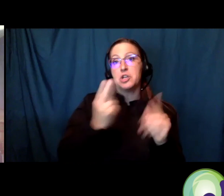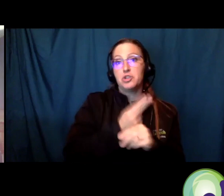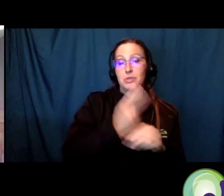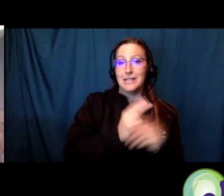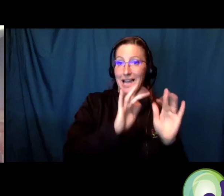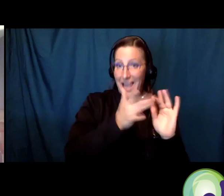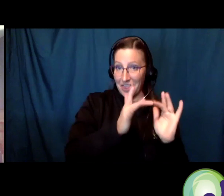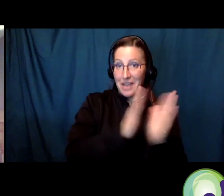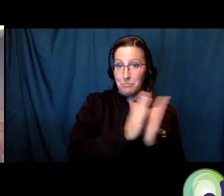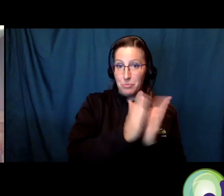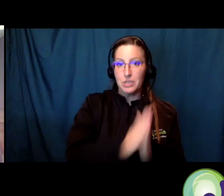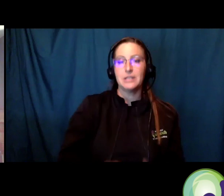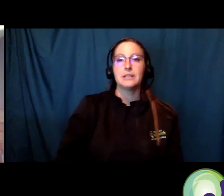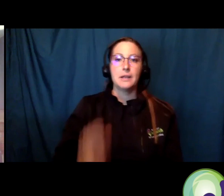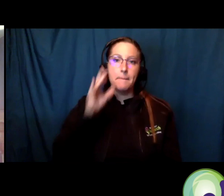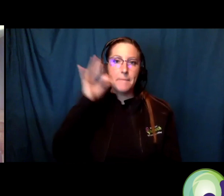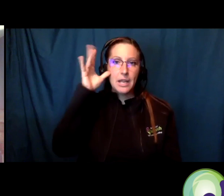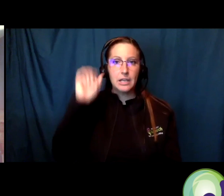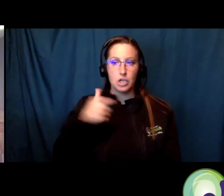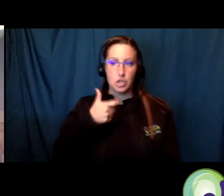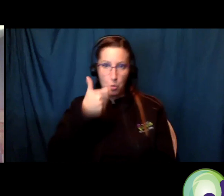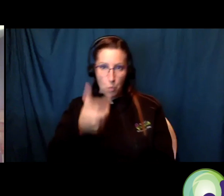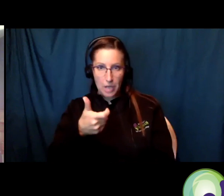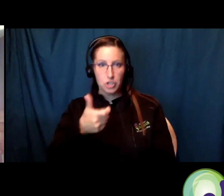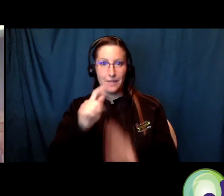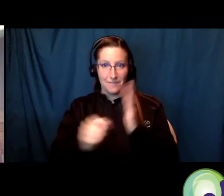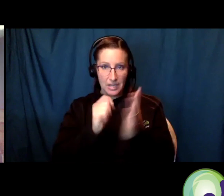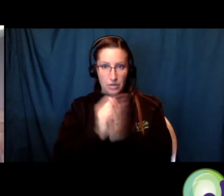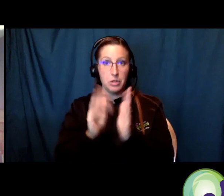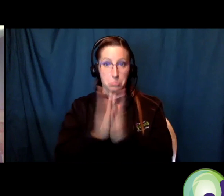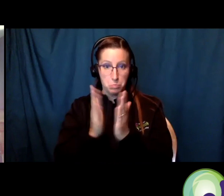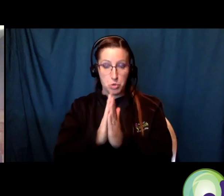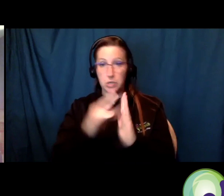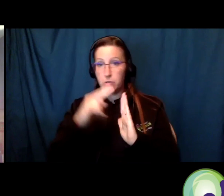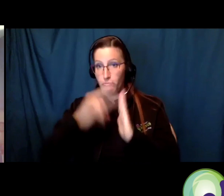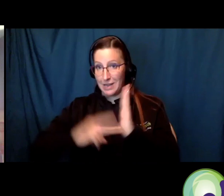so the parent could watch the video of the book being read